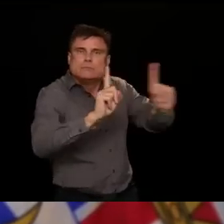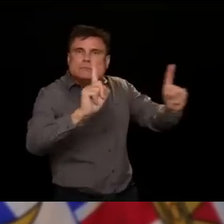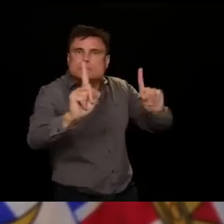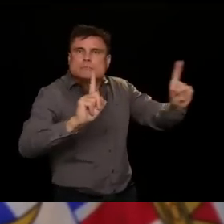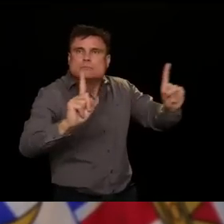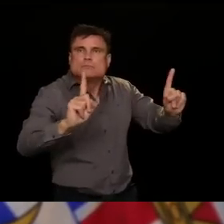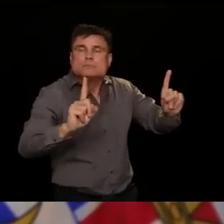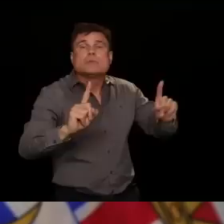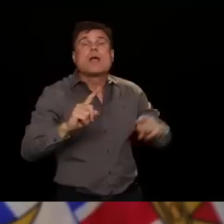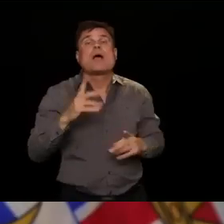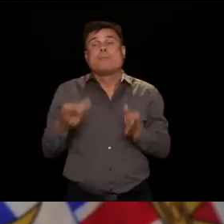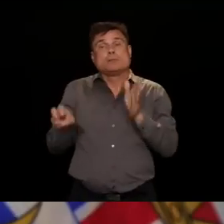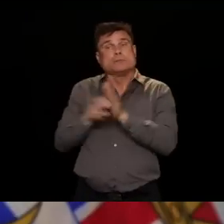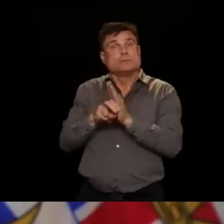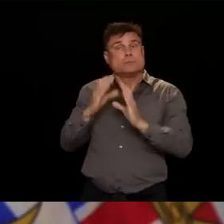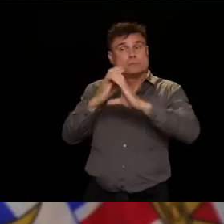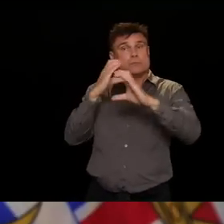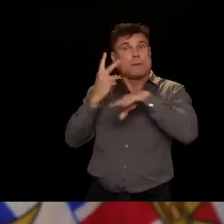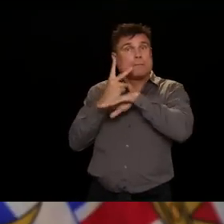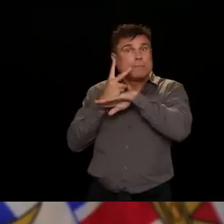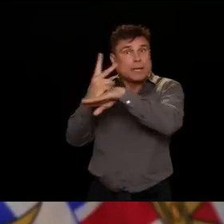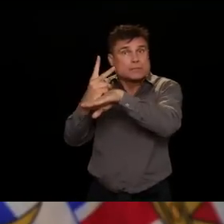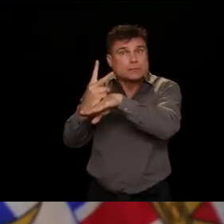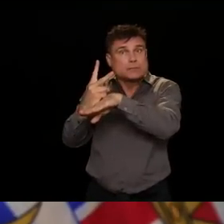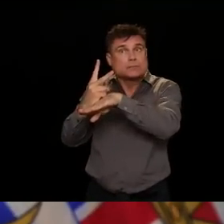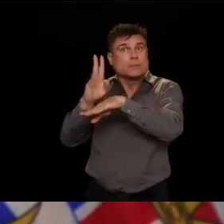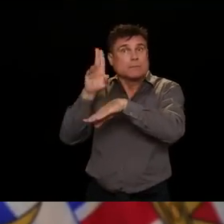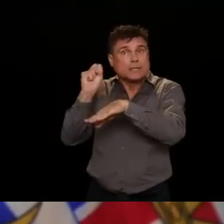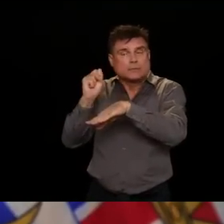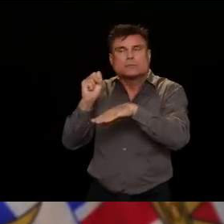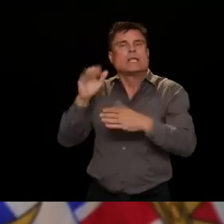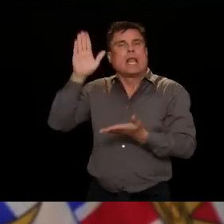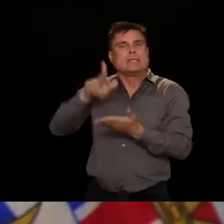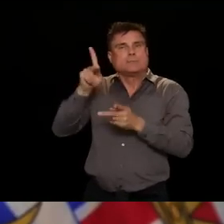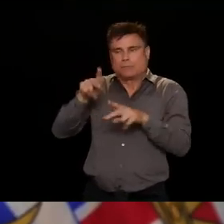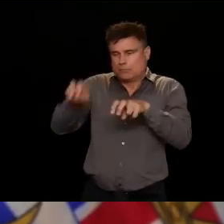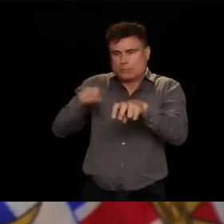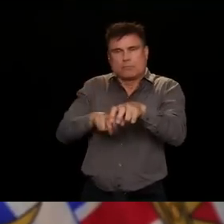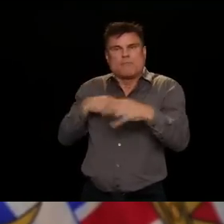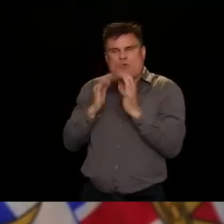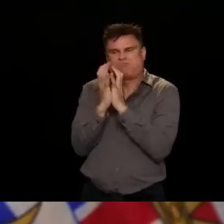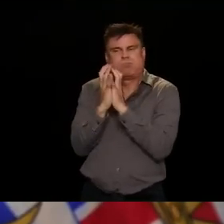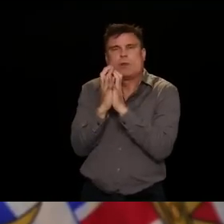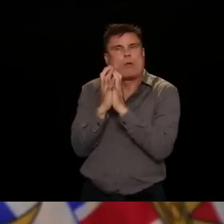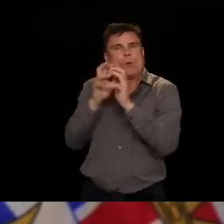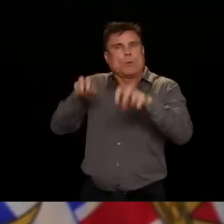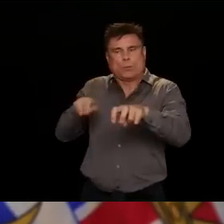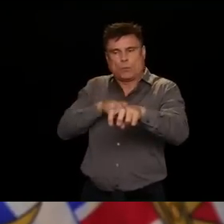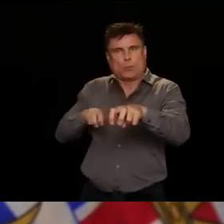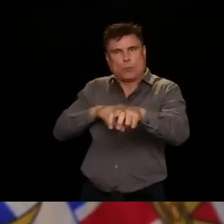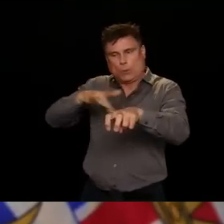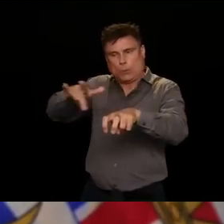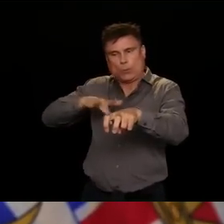with small numbers of people. So we're not rapidly expanding and not seeing